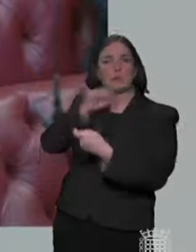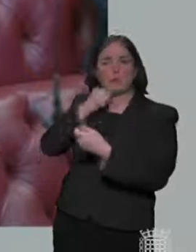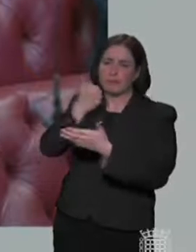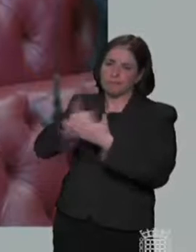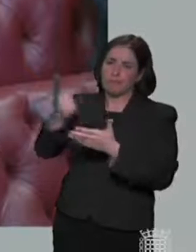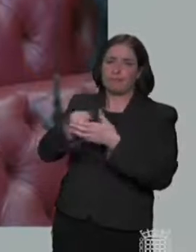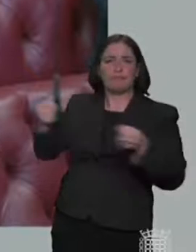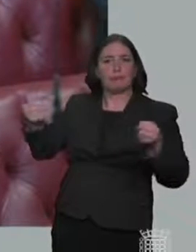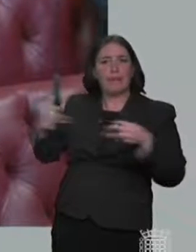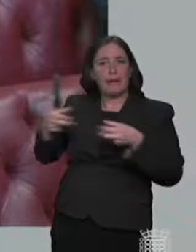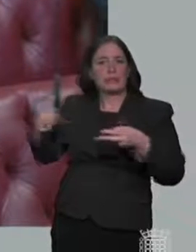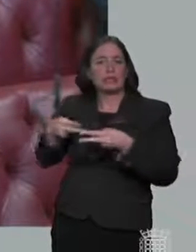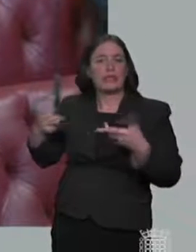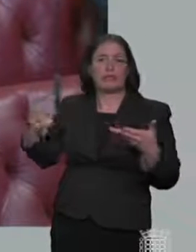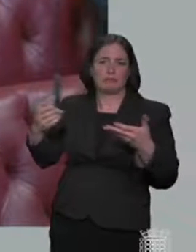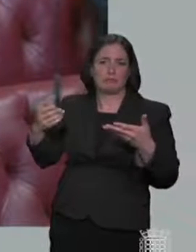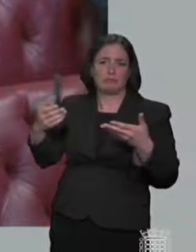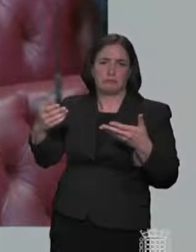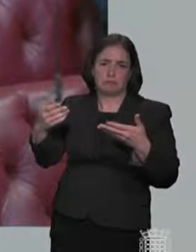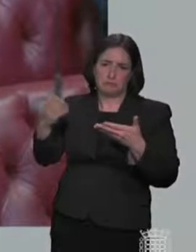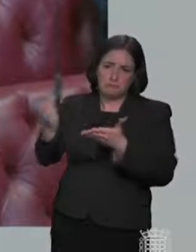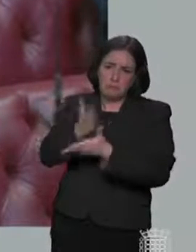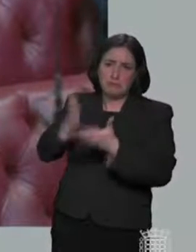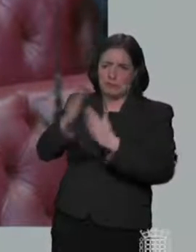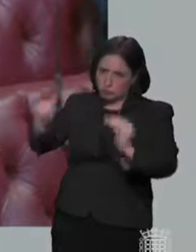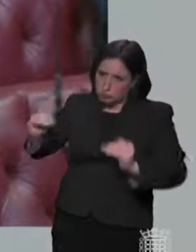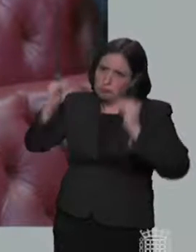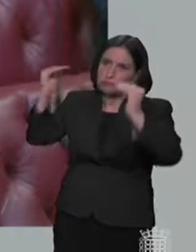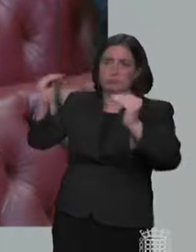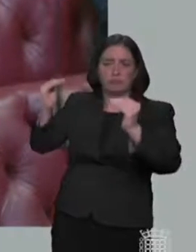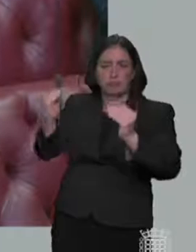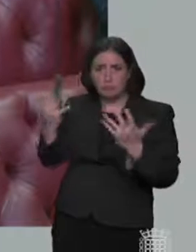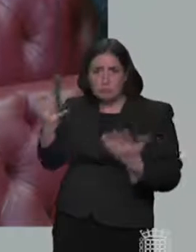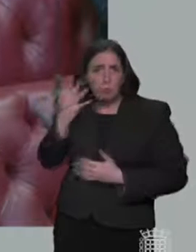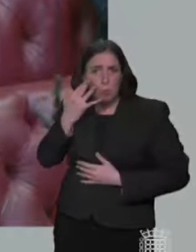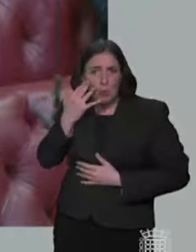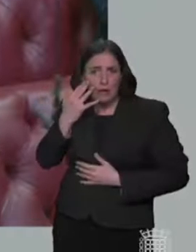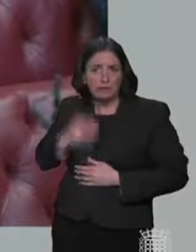audio description of streaming services is brought fully into force it is now nearly five years since